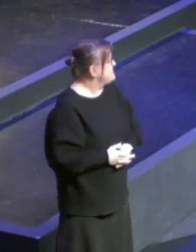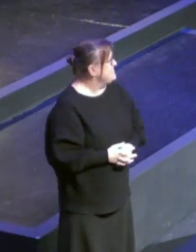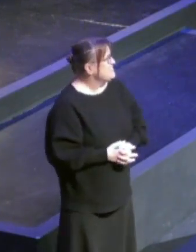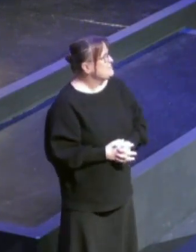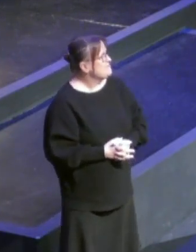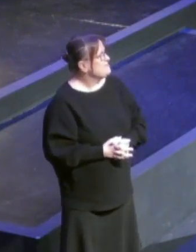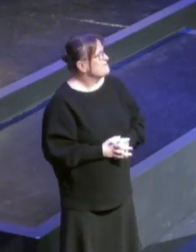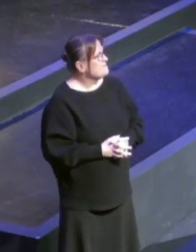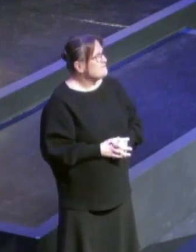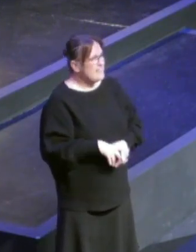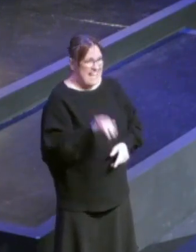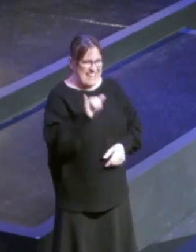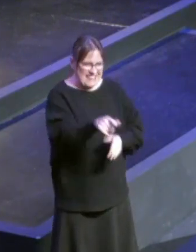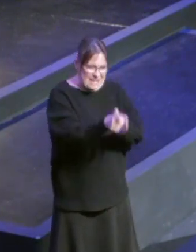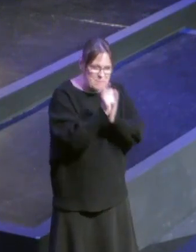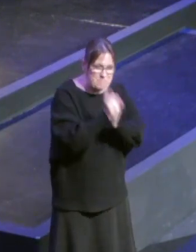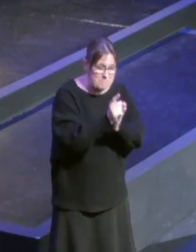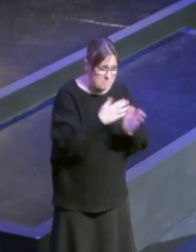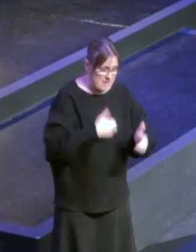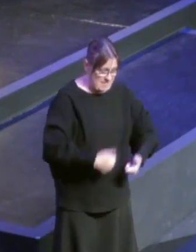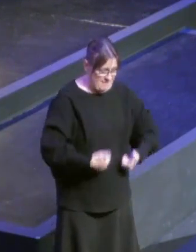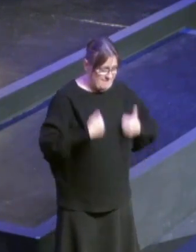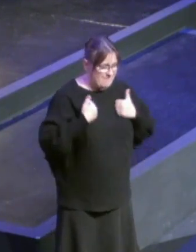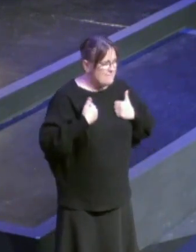It was at that moment in my life, everything changed.